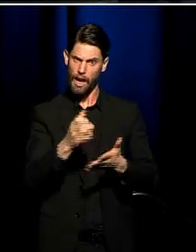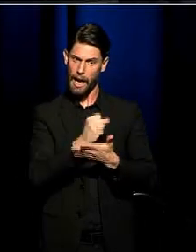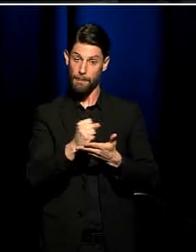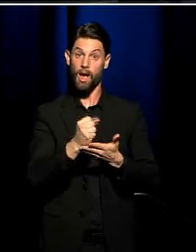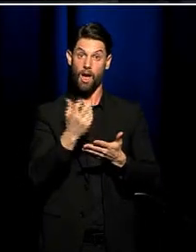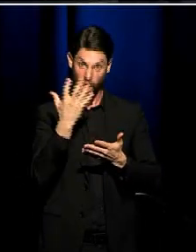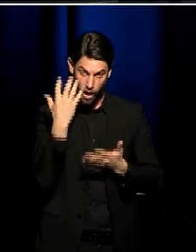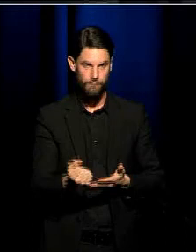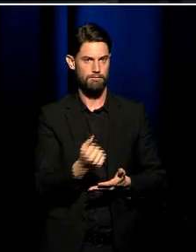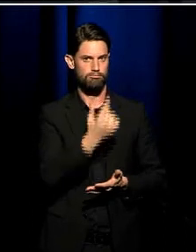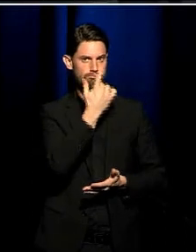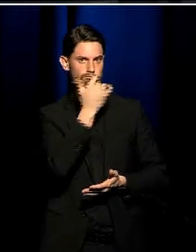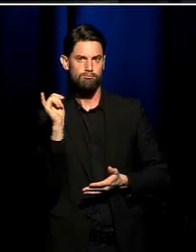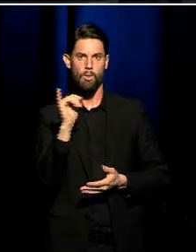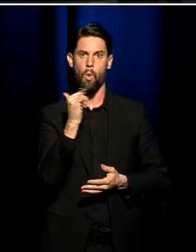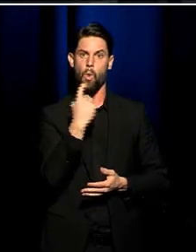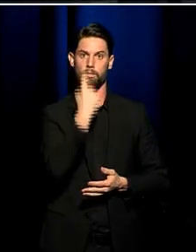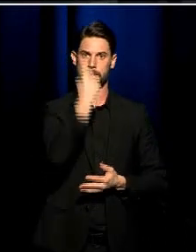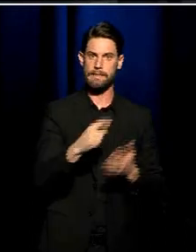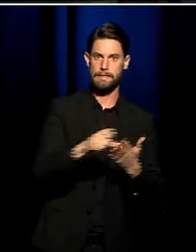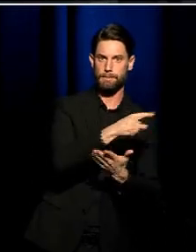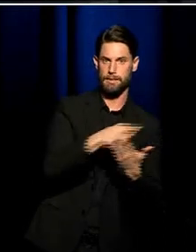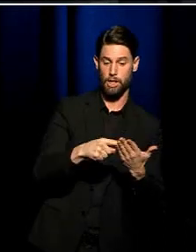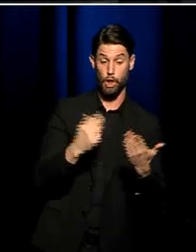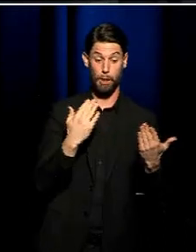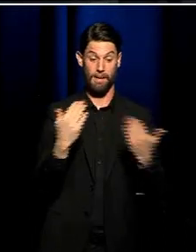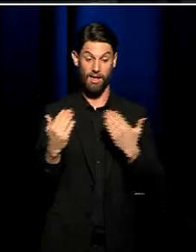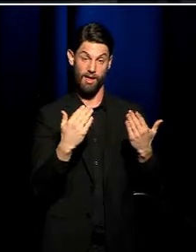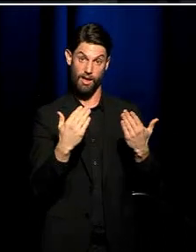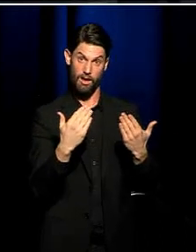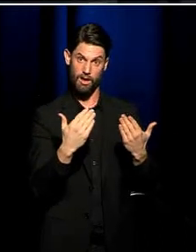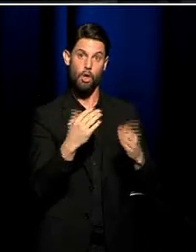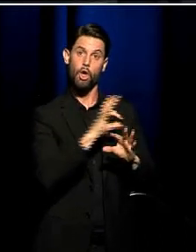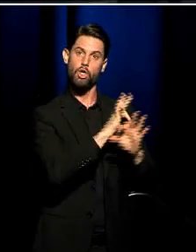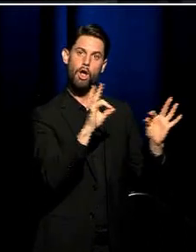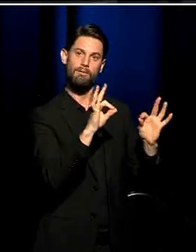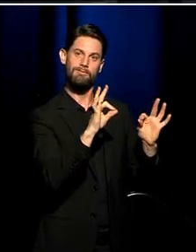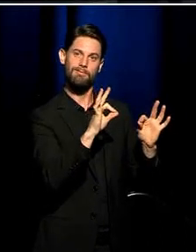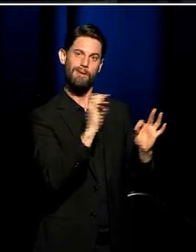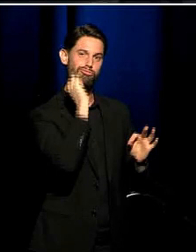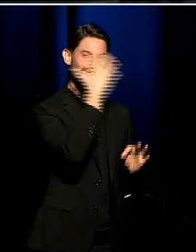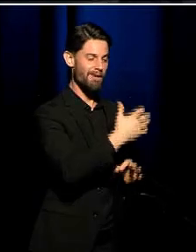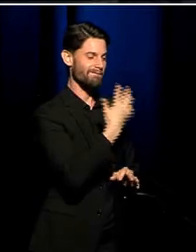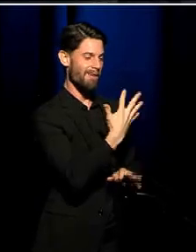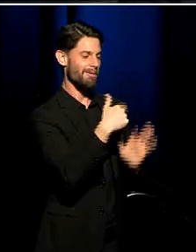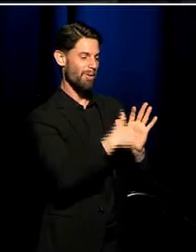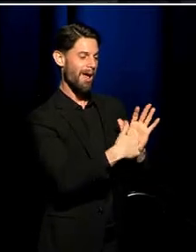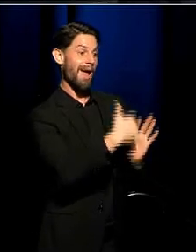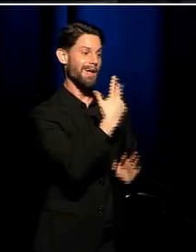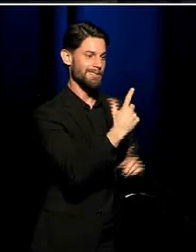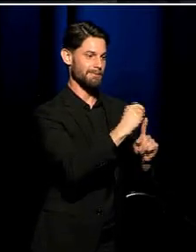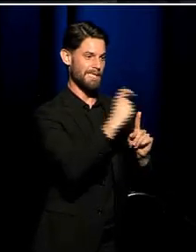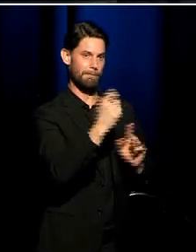disability compared with 5.8 per cent in the non-Indigenous community.